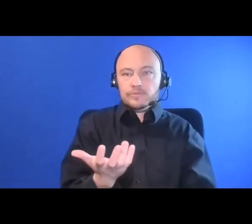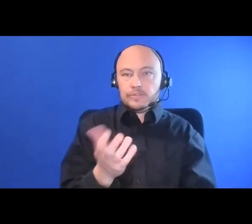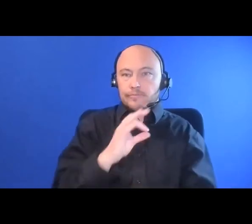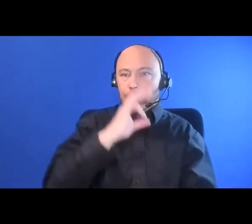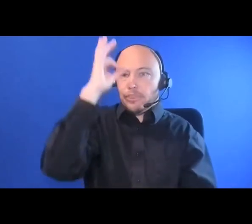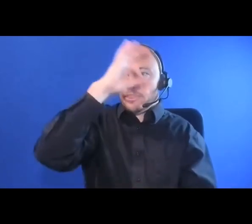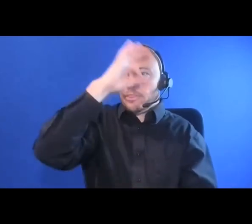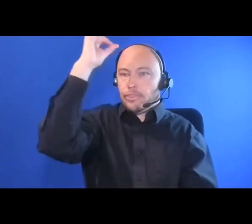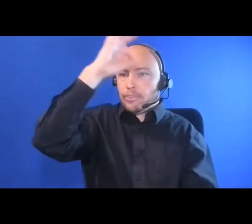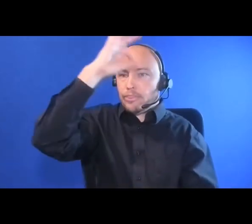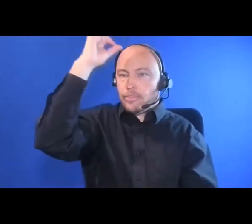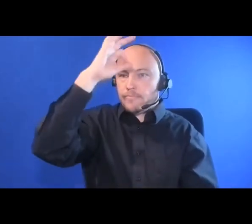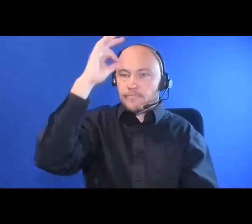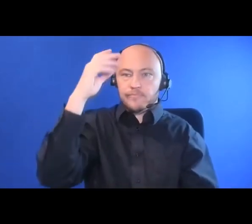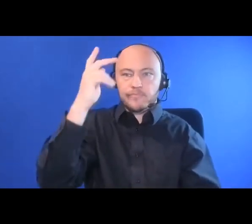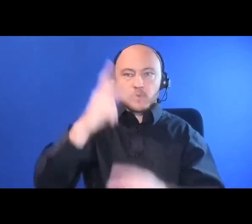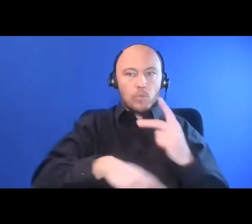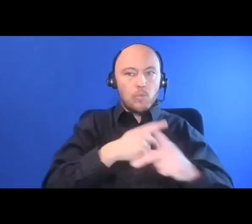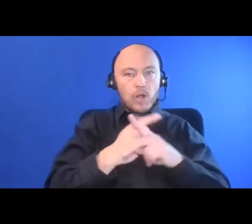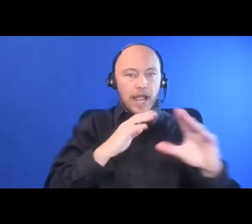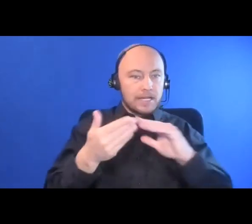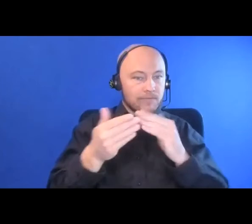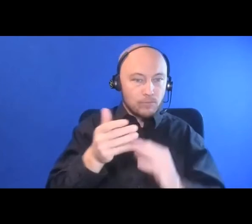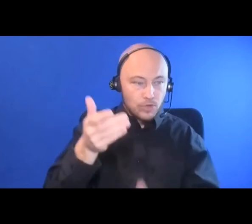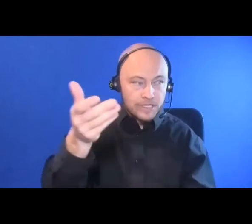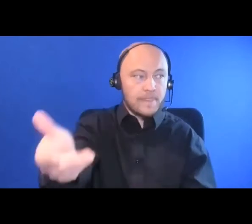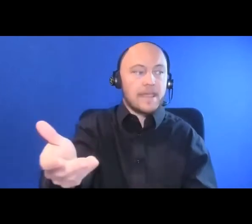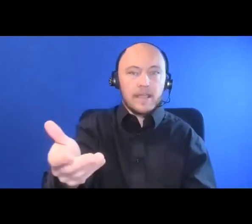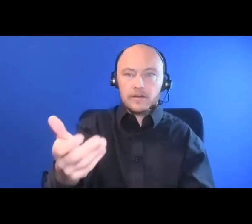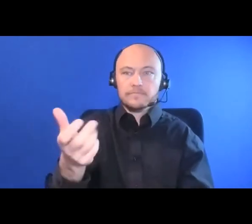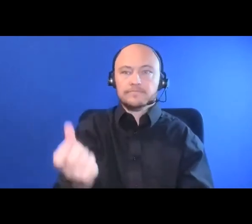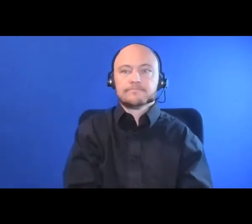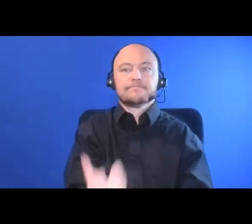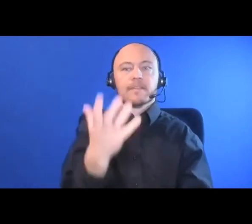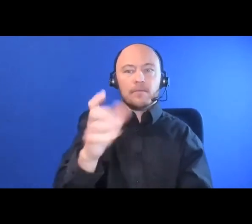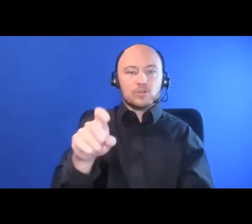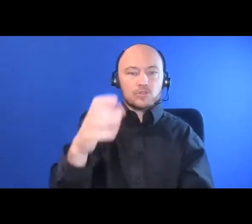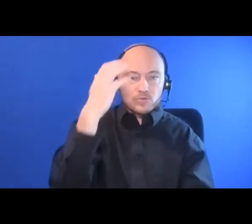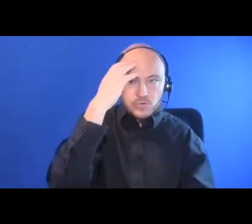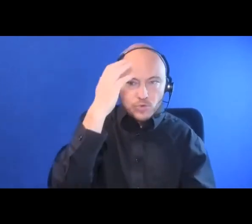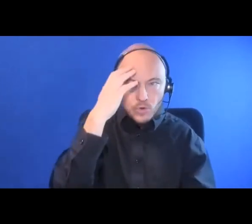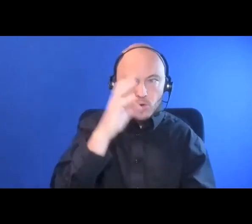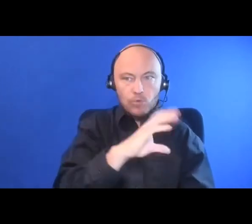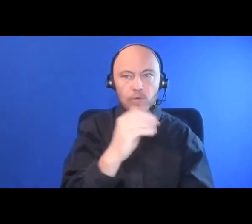about what kind of community is out there and how much there is to know and how much there is to learn.